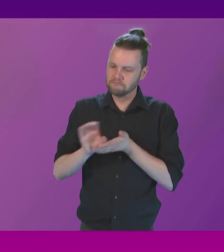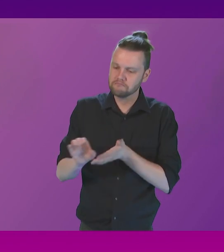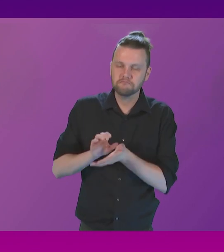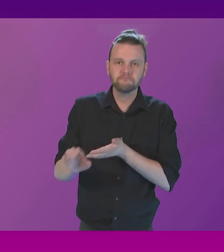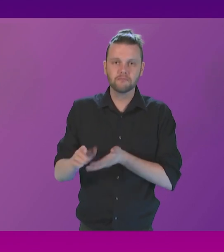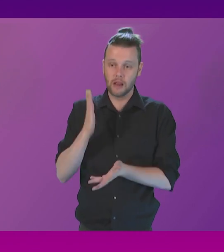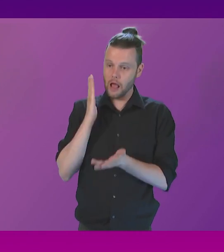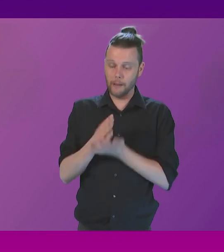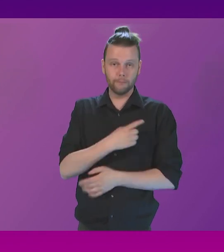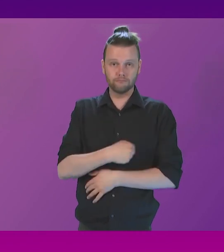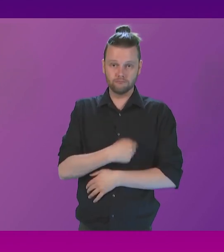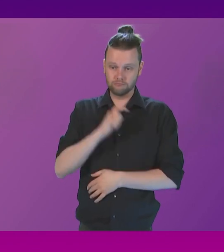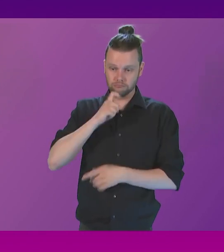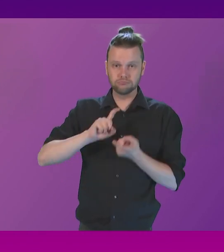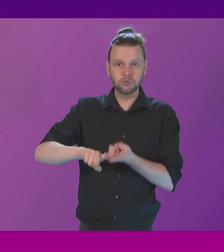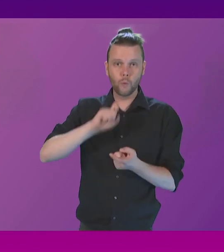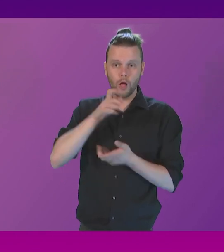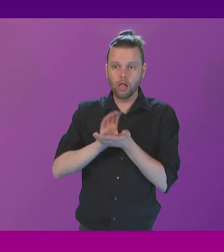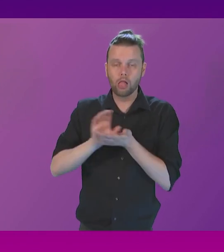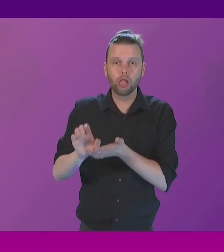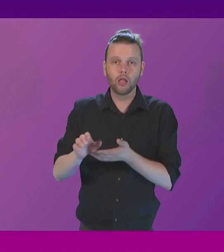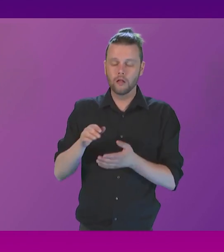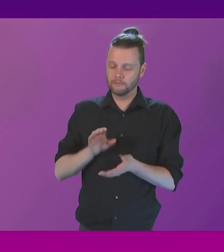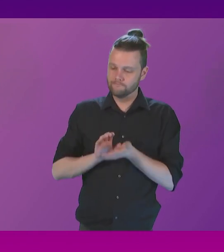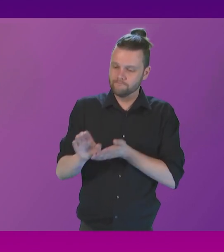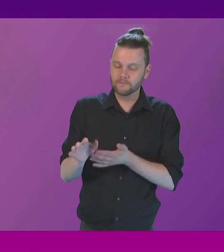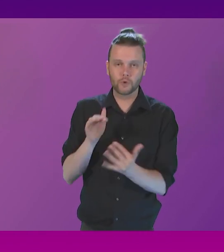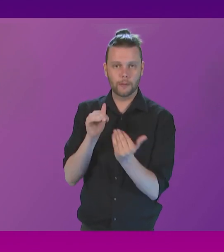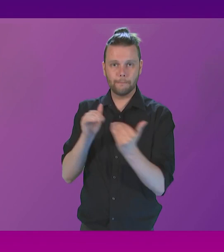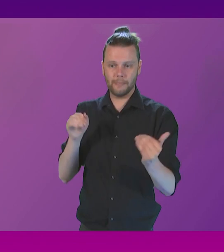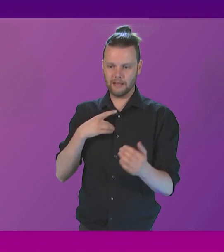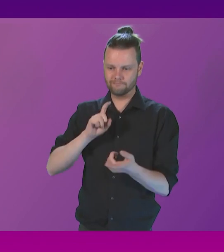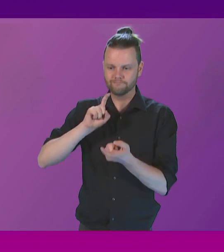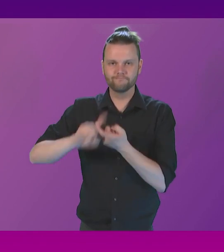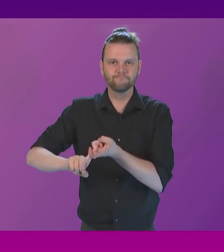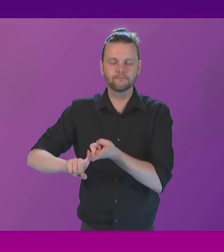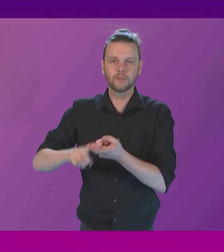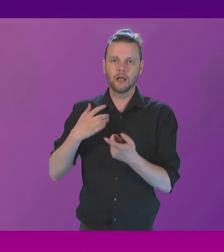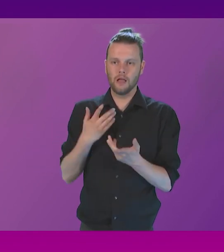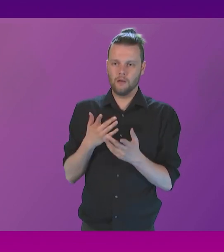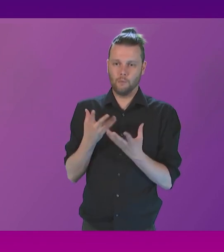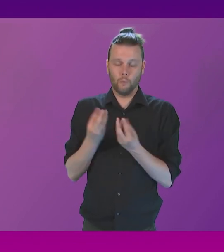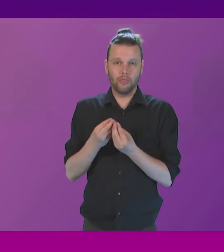a commitment that we will continue to invest to meet our commitments as per the Promise.